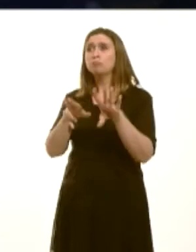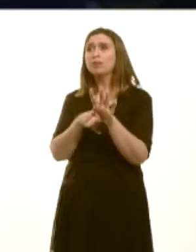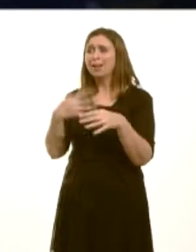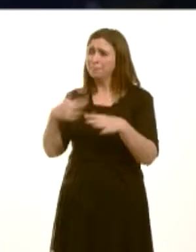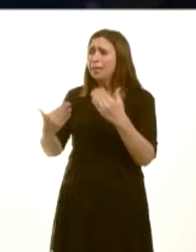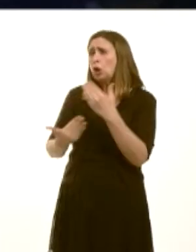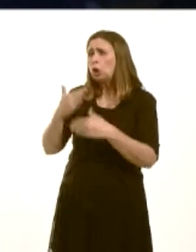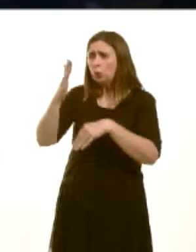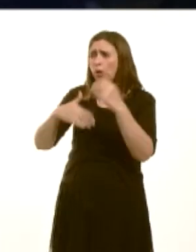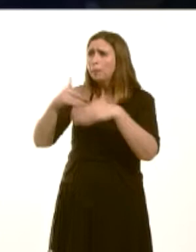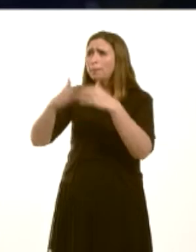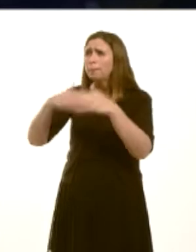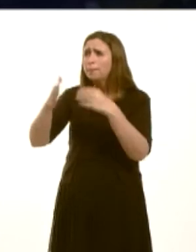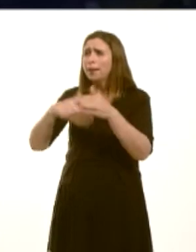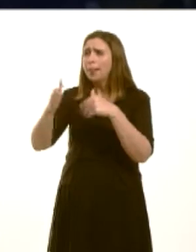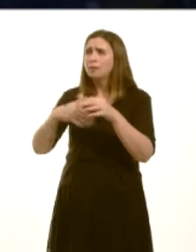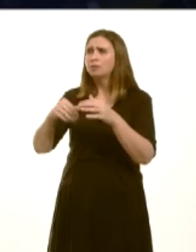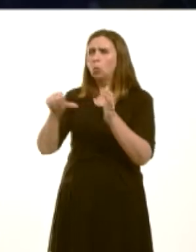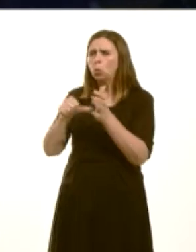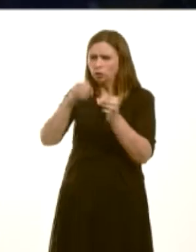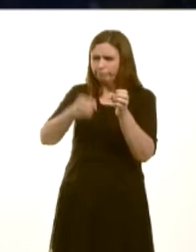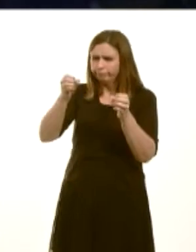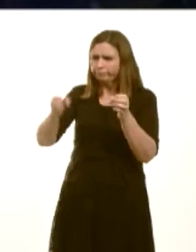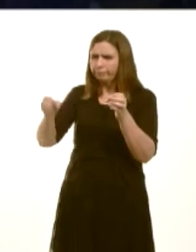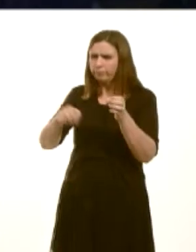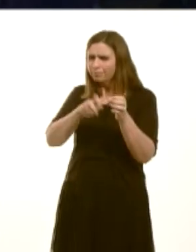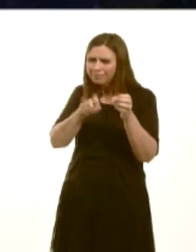refurbished trim trail in the school. What I want to try to do is to ask a constructive